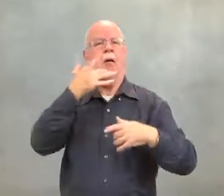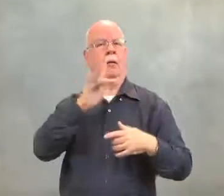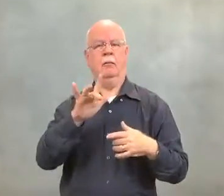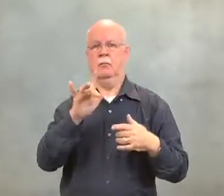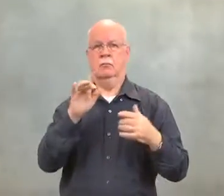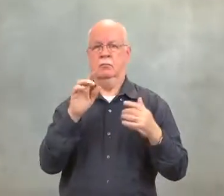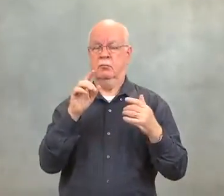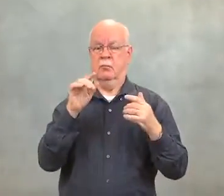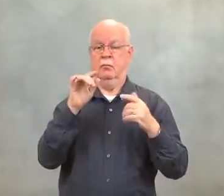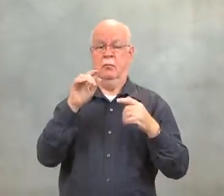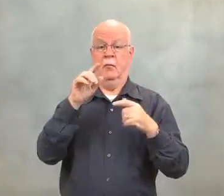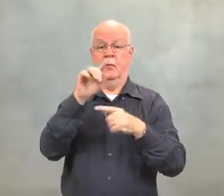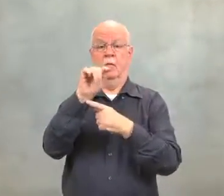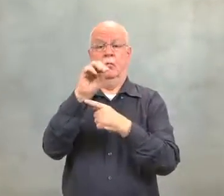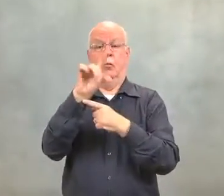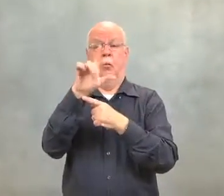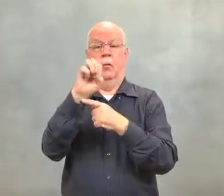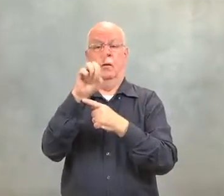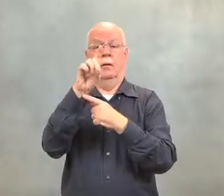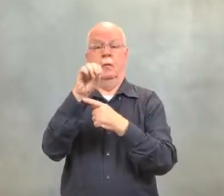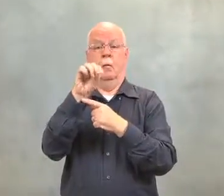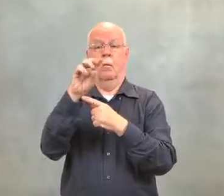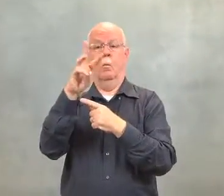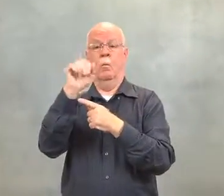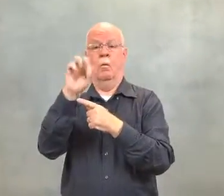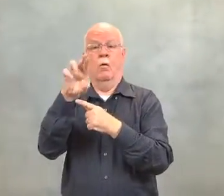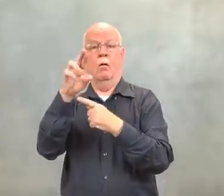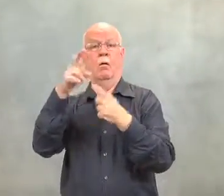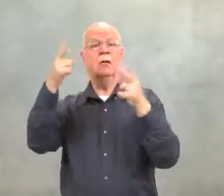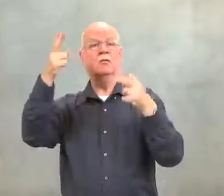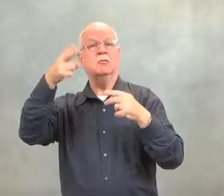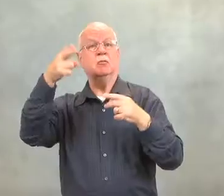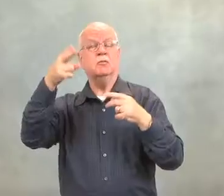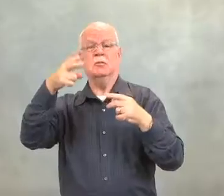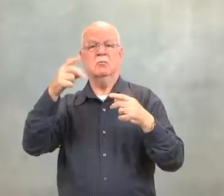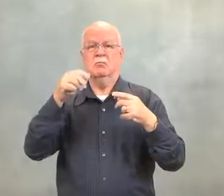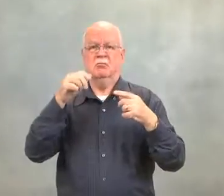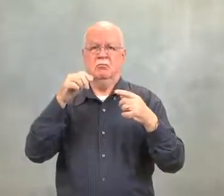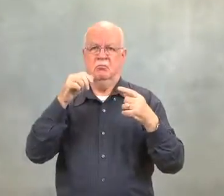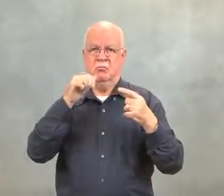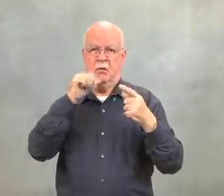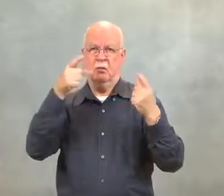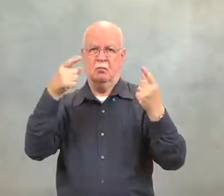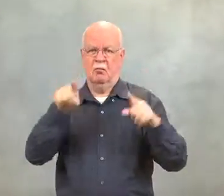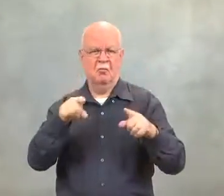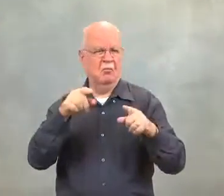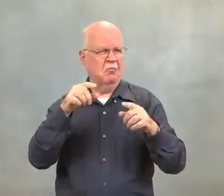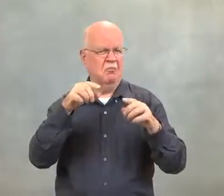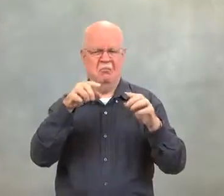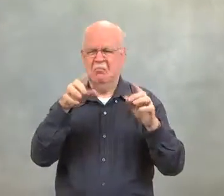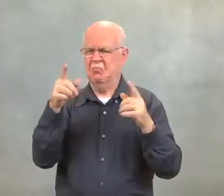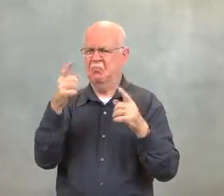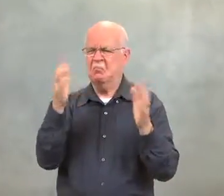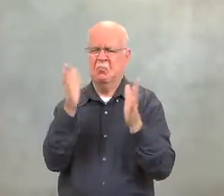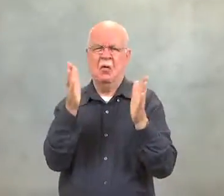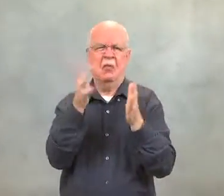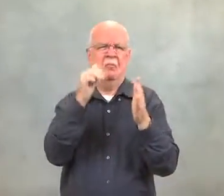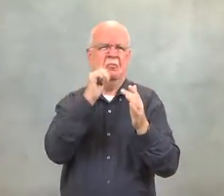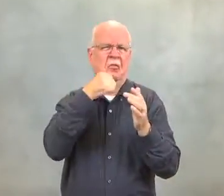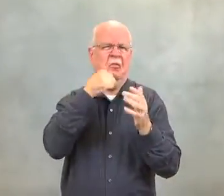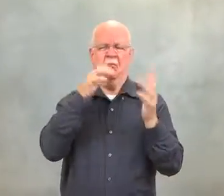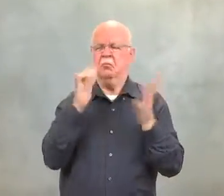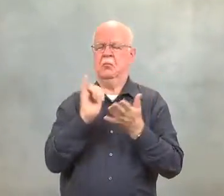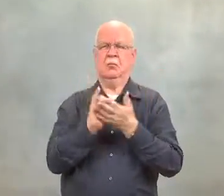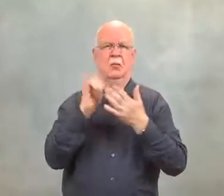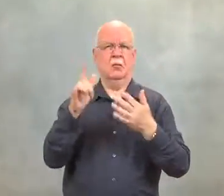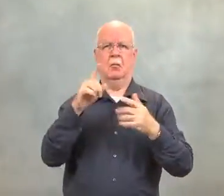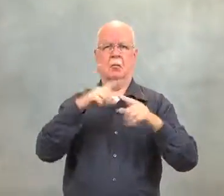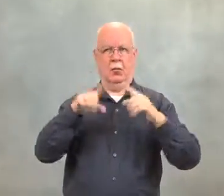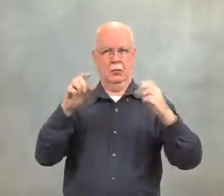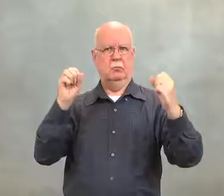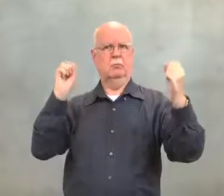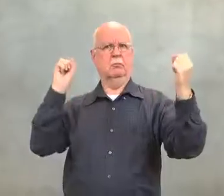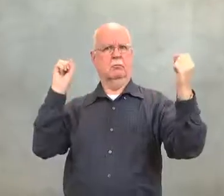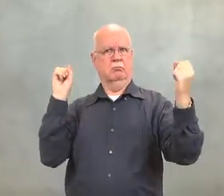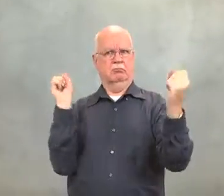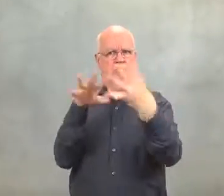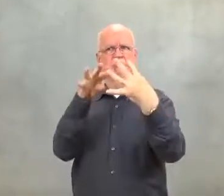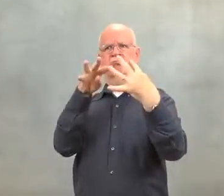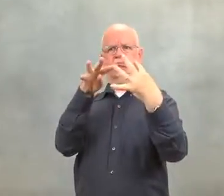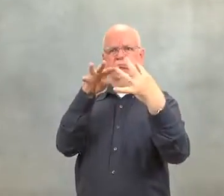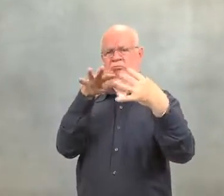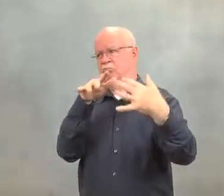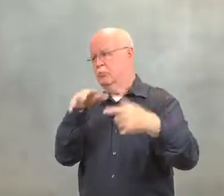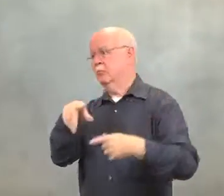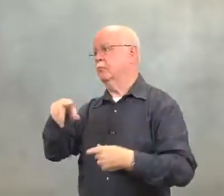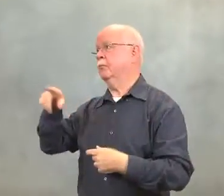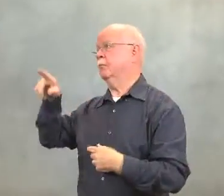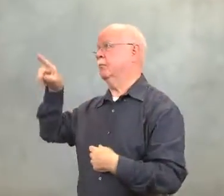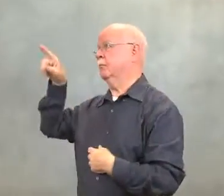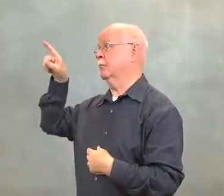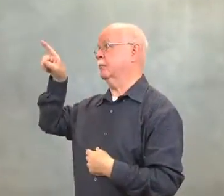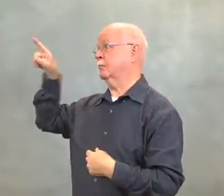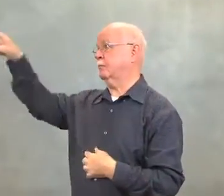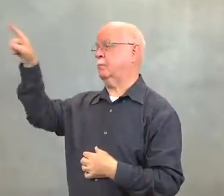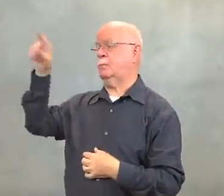But it didn't, there were minor injuries, that's all, but they were ready.